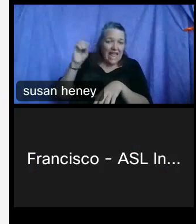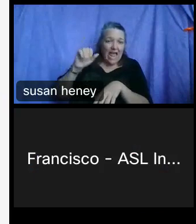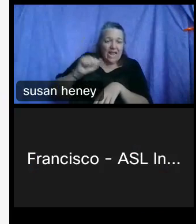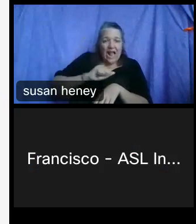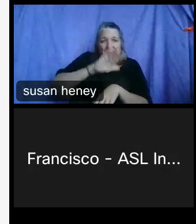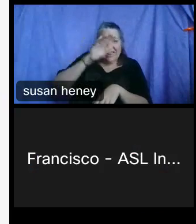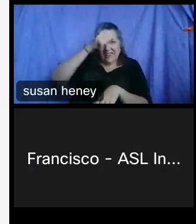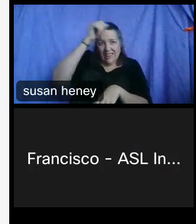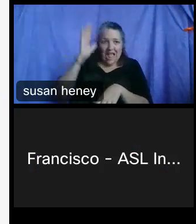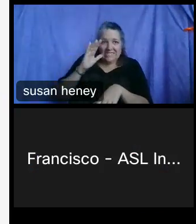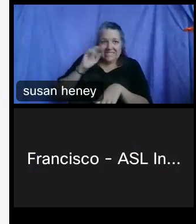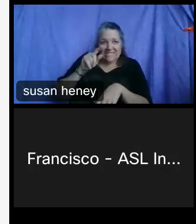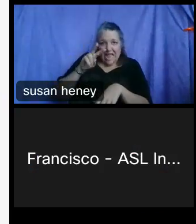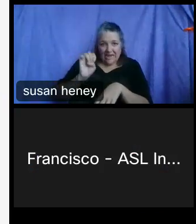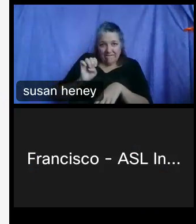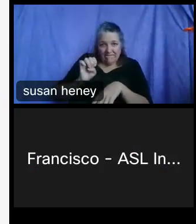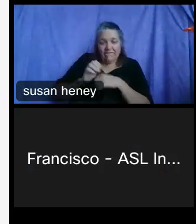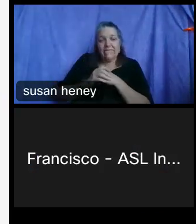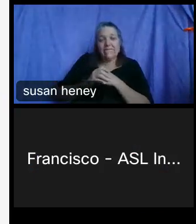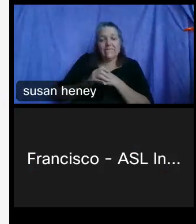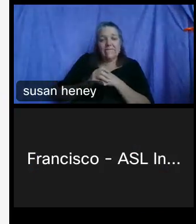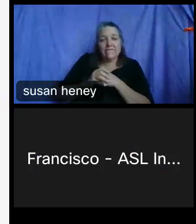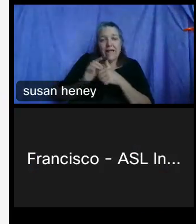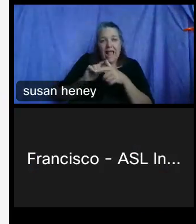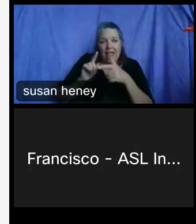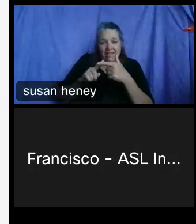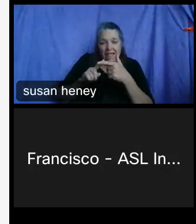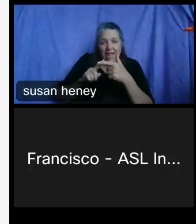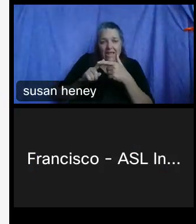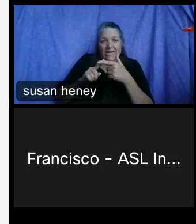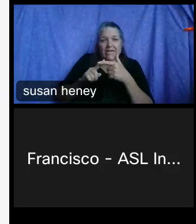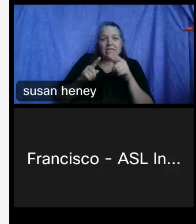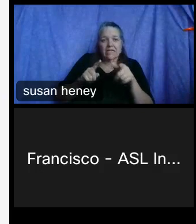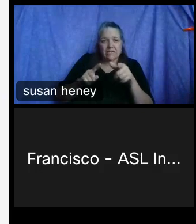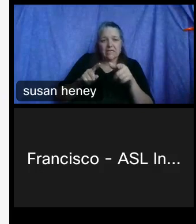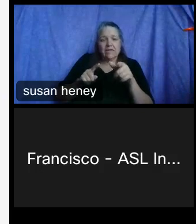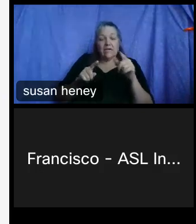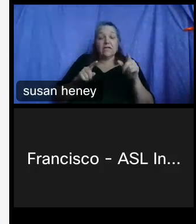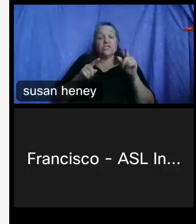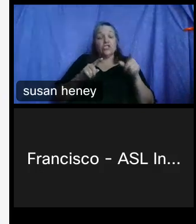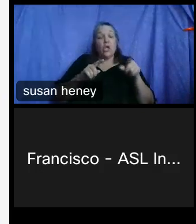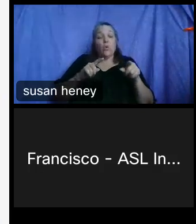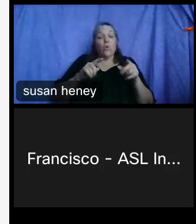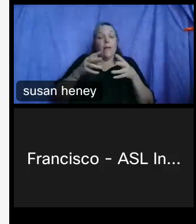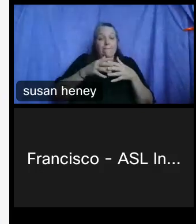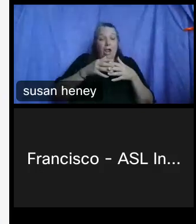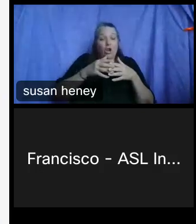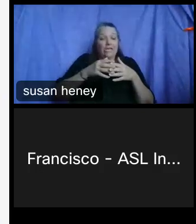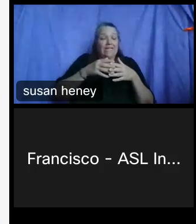And we will select American Indian/Alaskan Native alone, and we are going to go back to Topics,